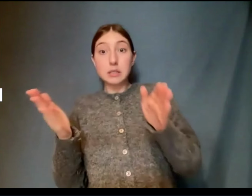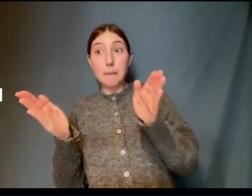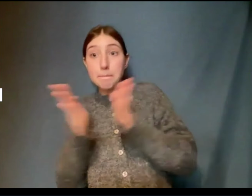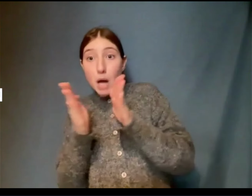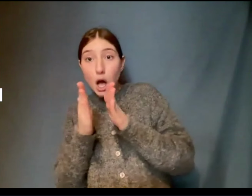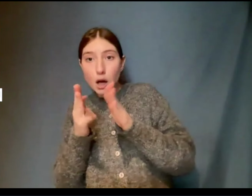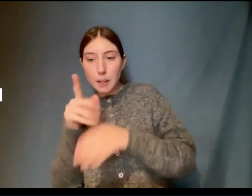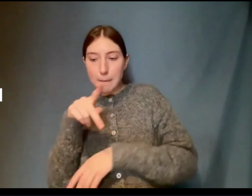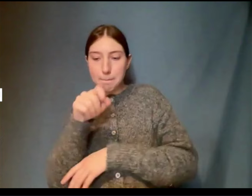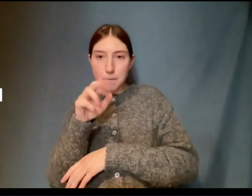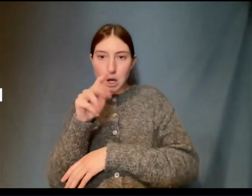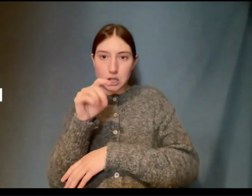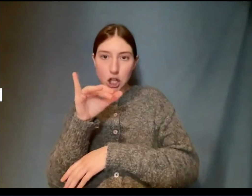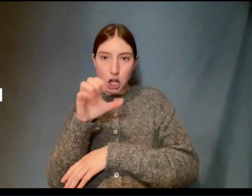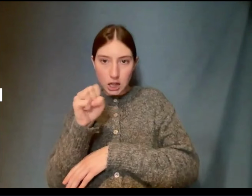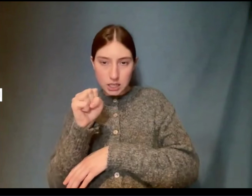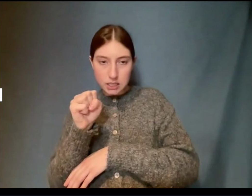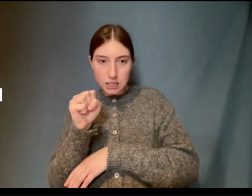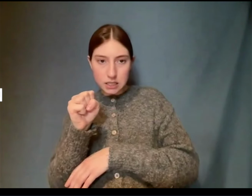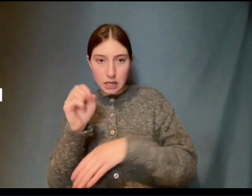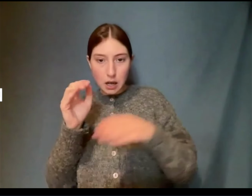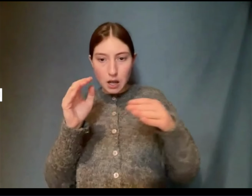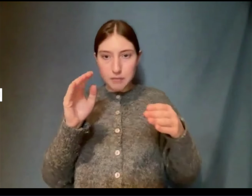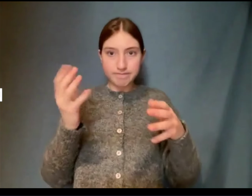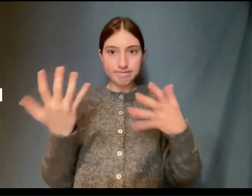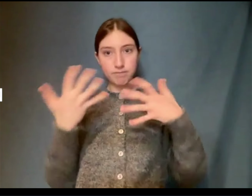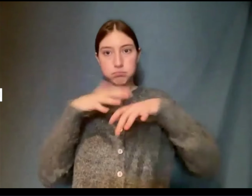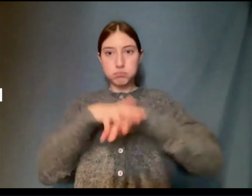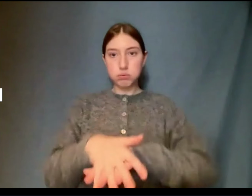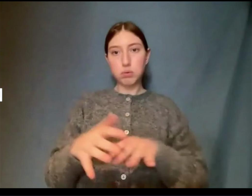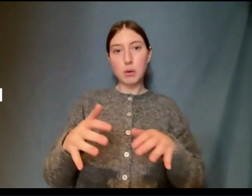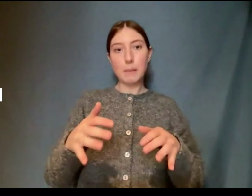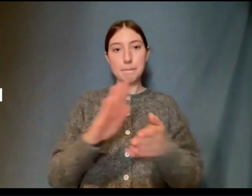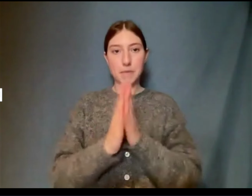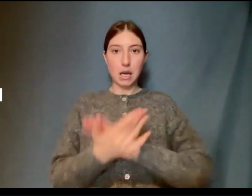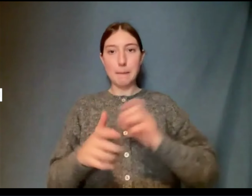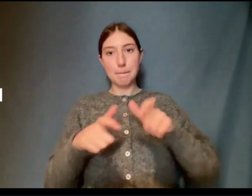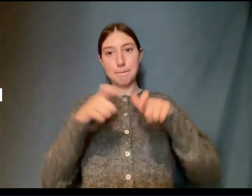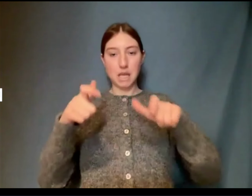overall picture. So let's talk about the fluid mosaic model and why we use this model to describe